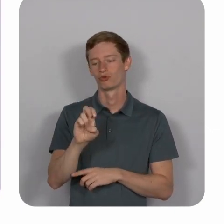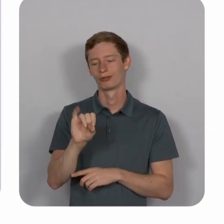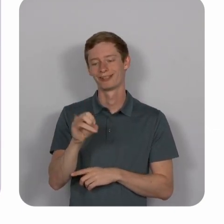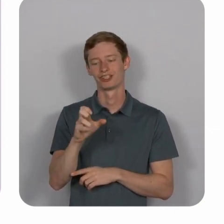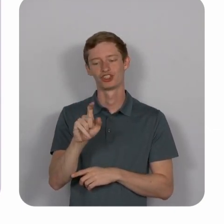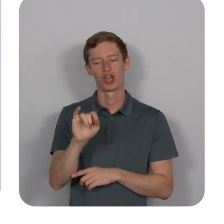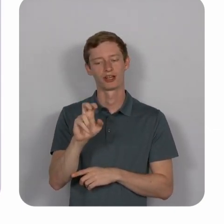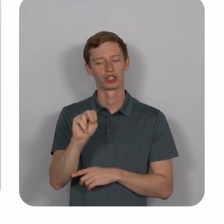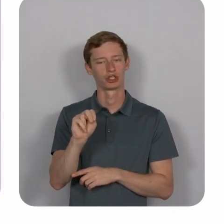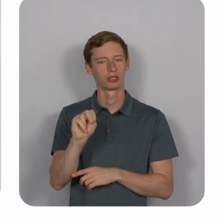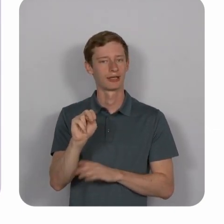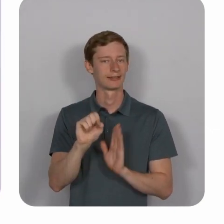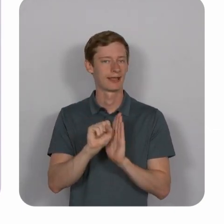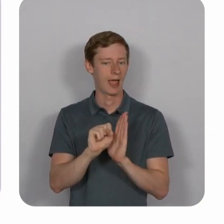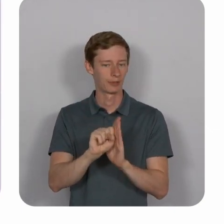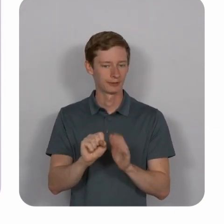preference data.